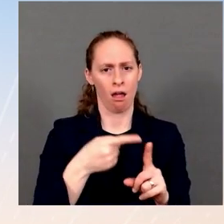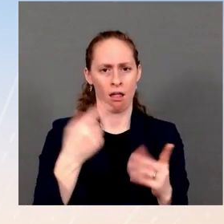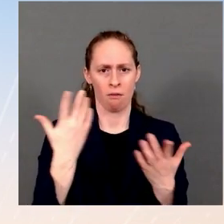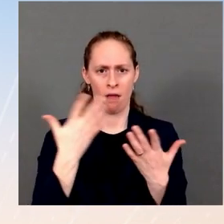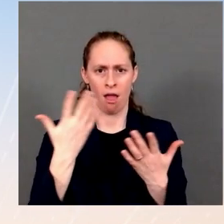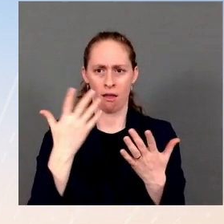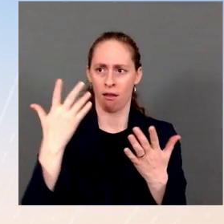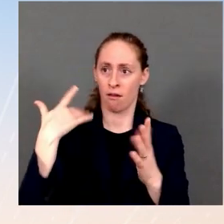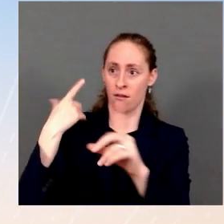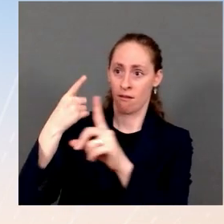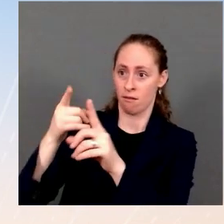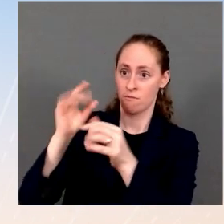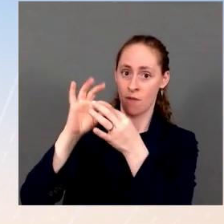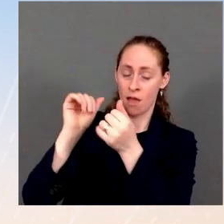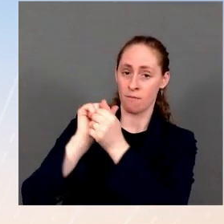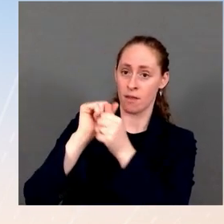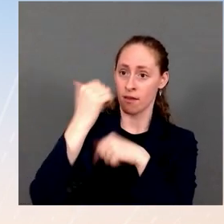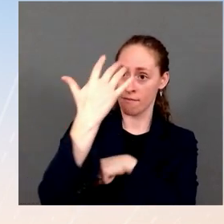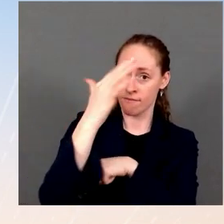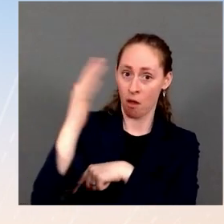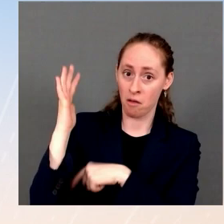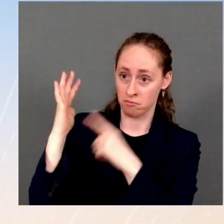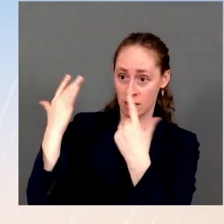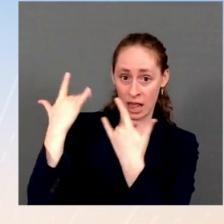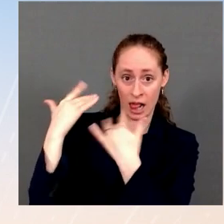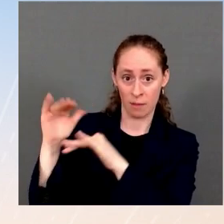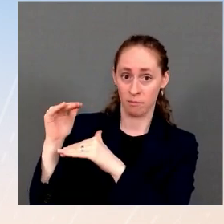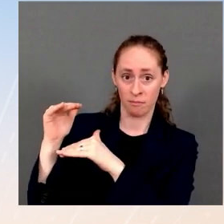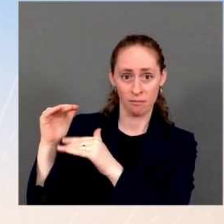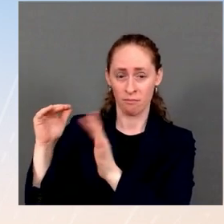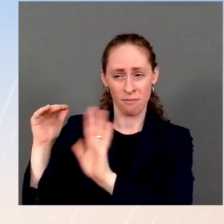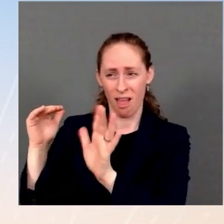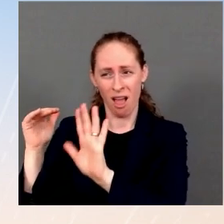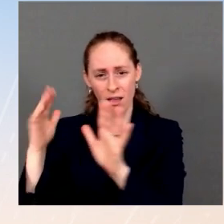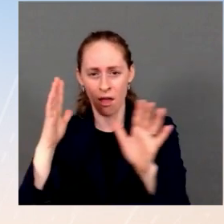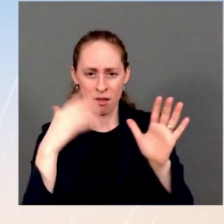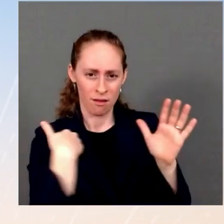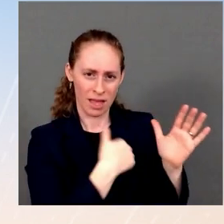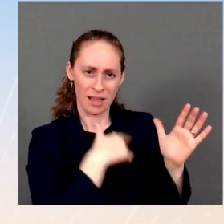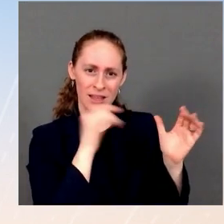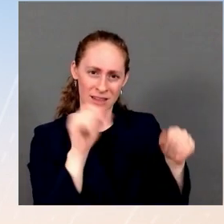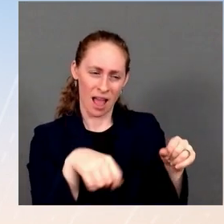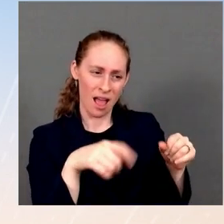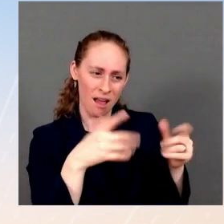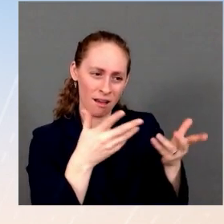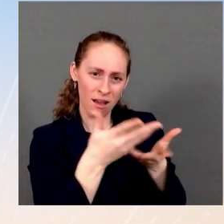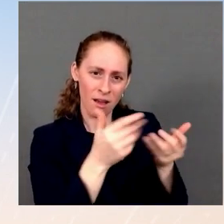And, look, we've had incredibly productive dialogues, in the context of this bill and others,